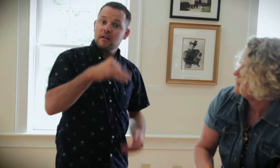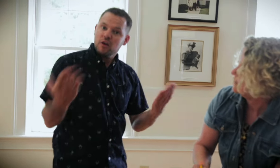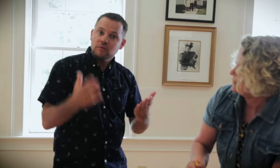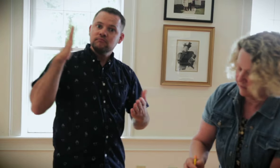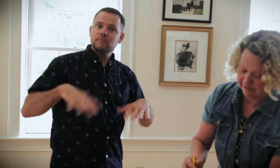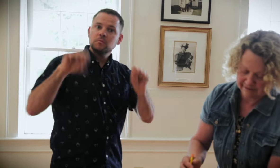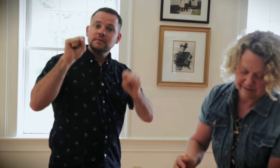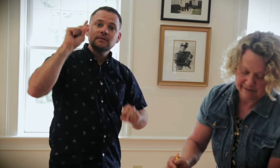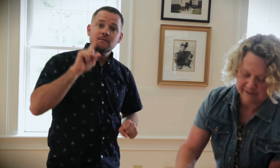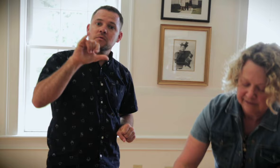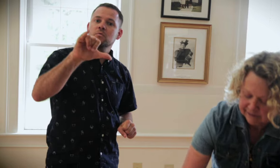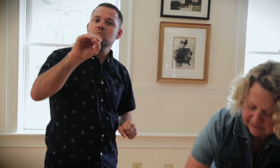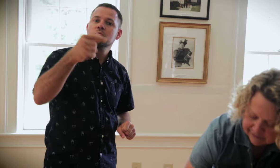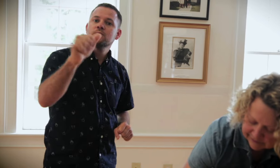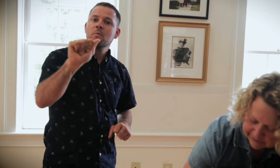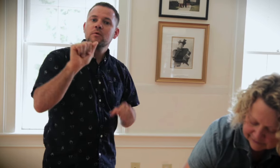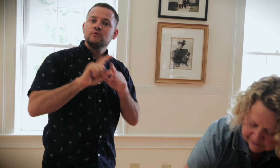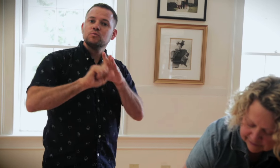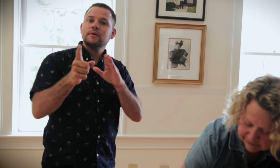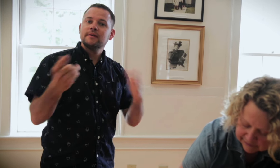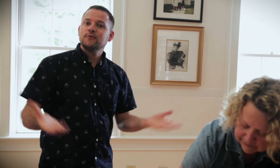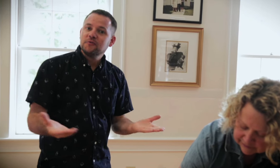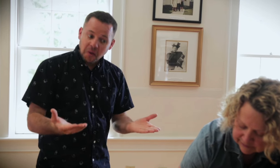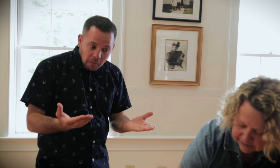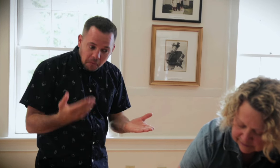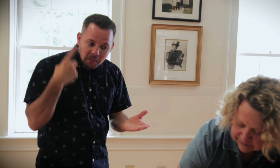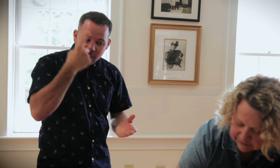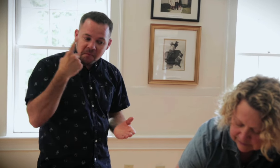She says there was once a deaf yoga retreat here.